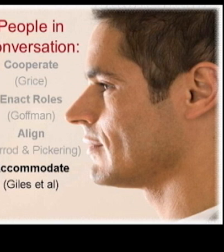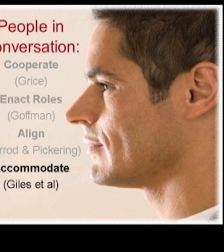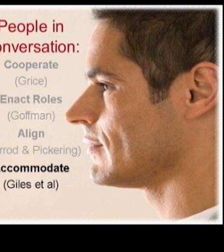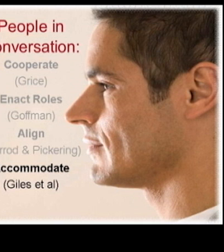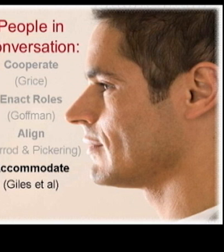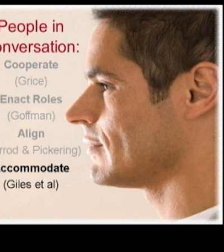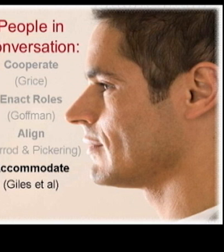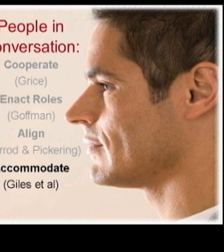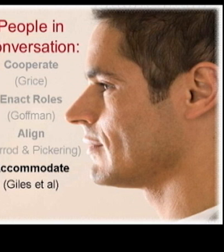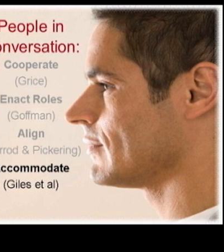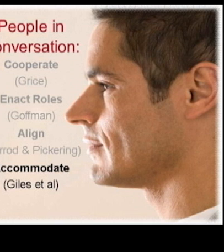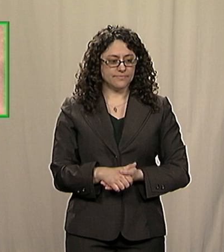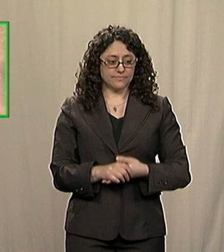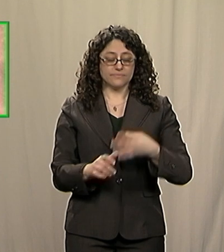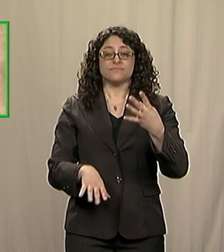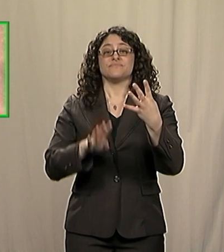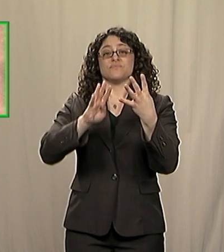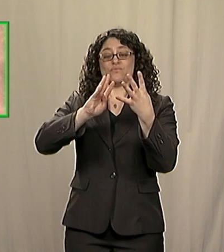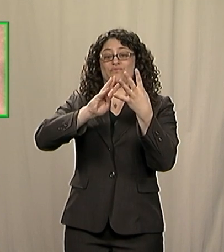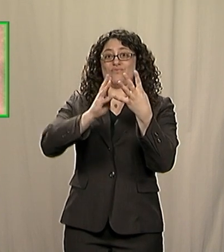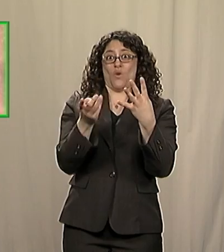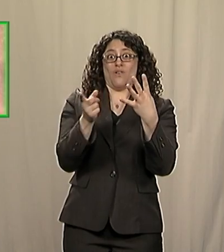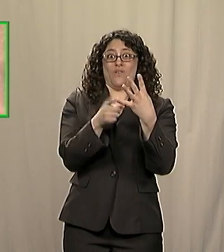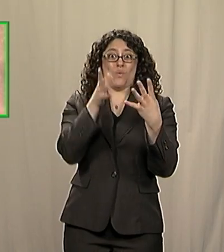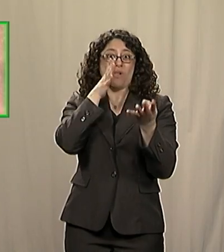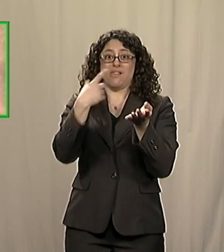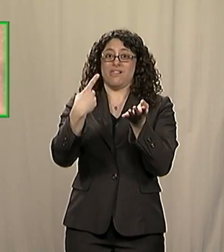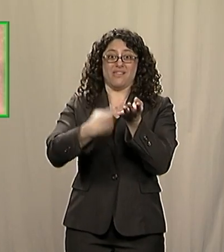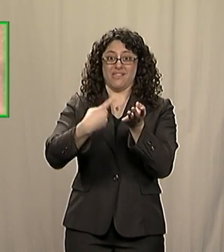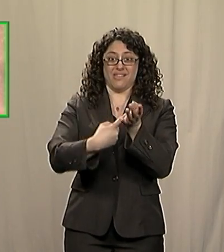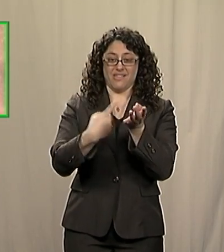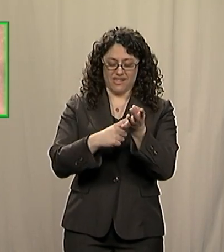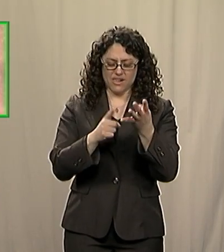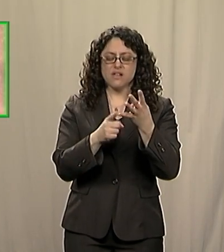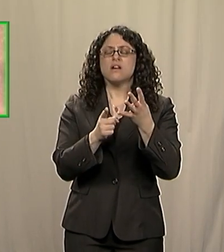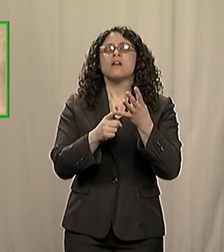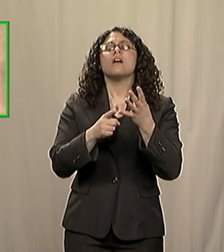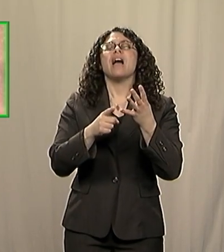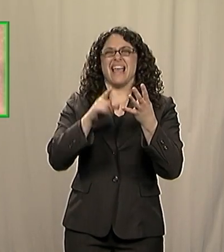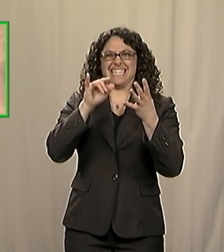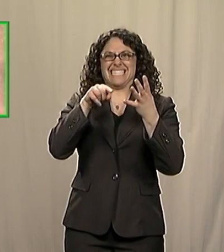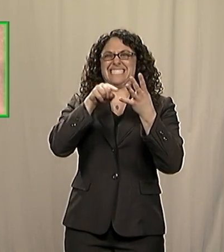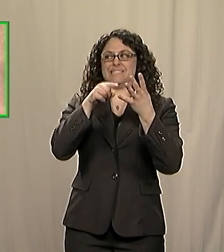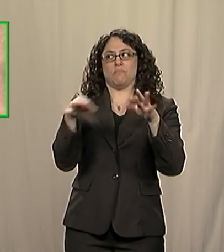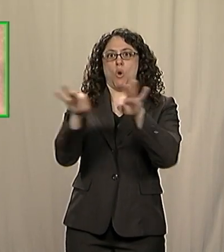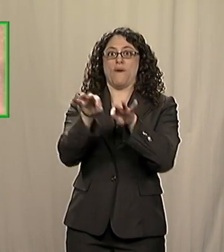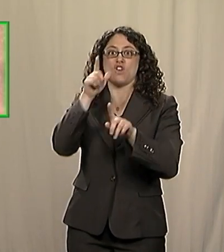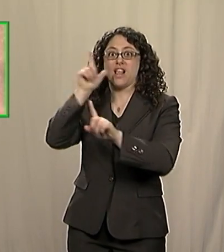The final area that we'll look at and that we'll play out when we talk about the concept of role in interpretive interactions is the idea of accommodation.